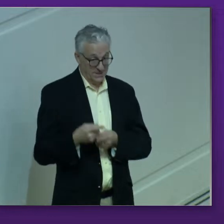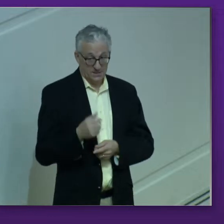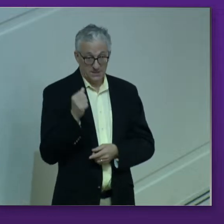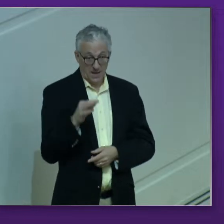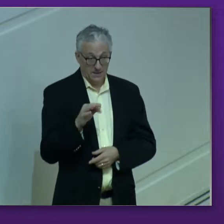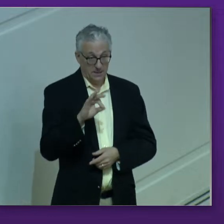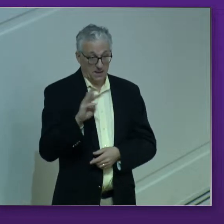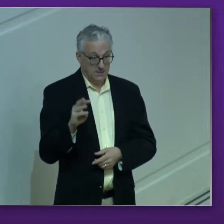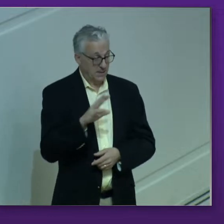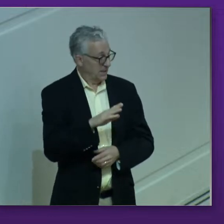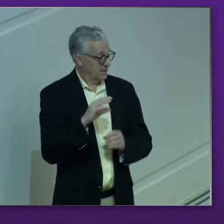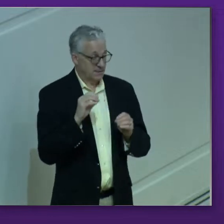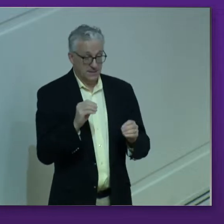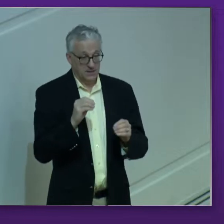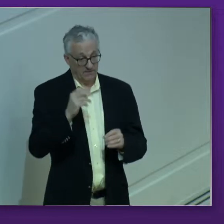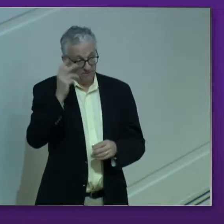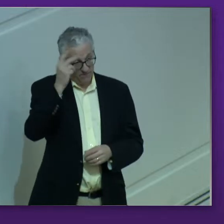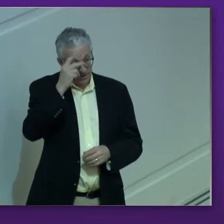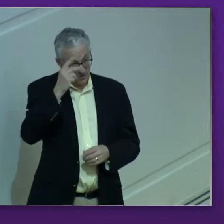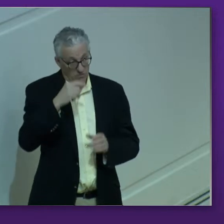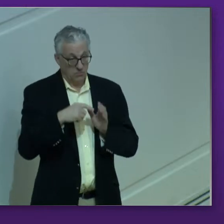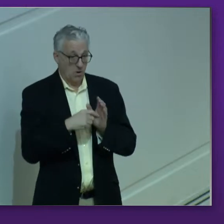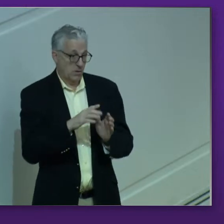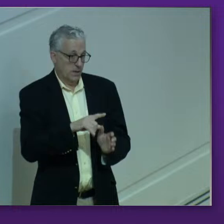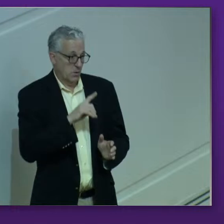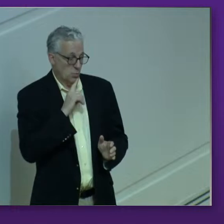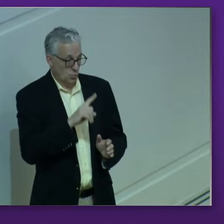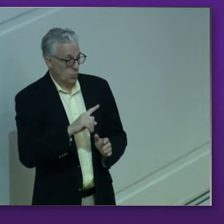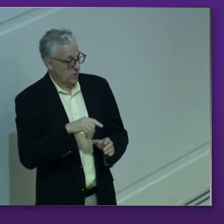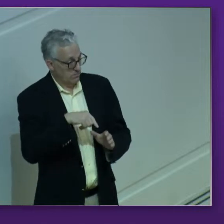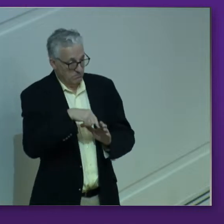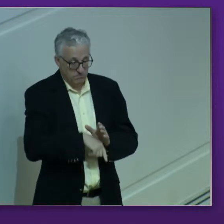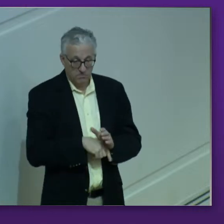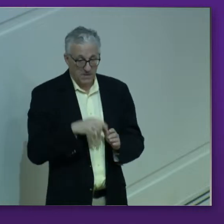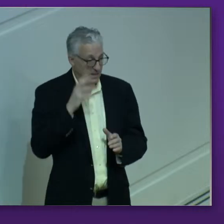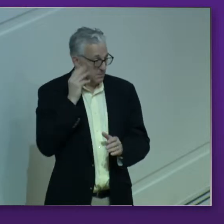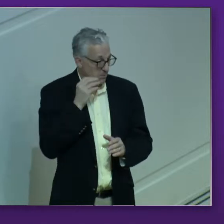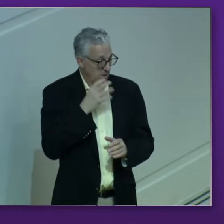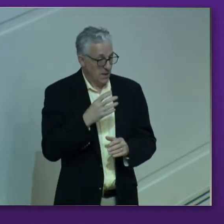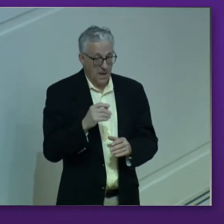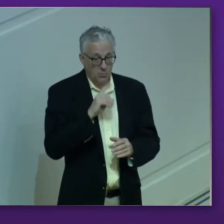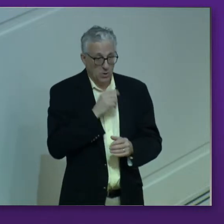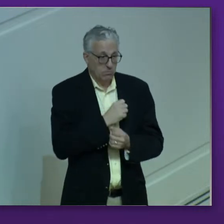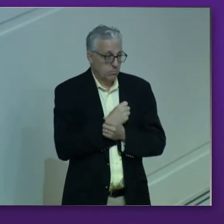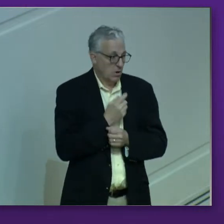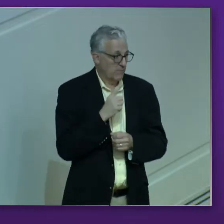PROF. [LISTING NAMES] HAS BEEN A FACULTY MEMBER SINCE 1996. HIS TEACHING PHILOSOPHY